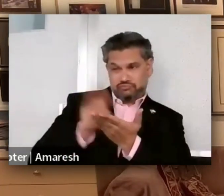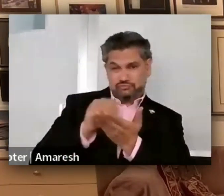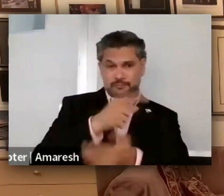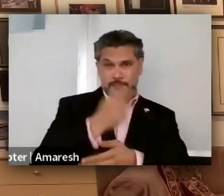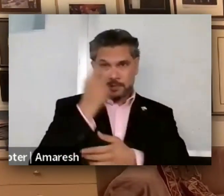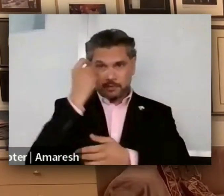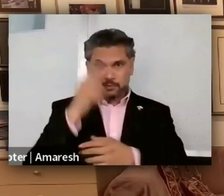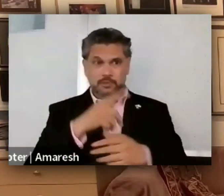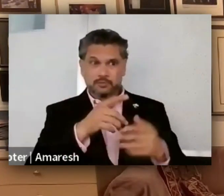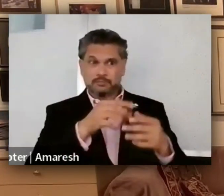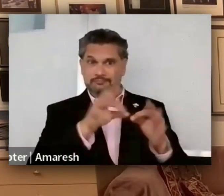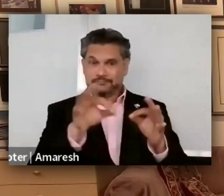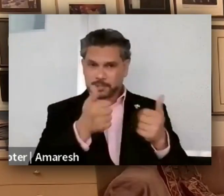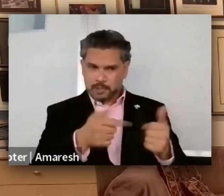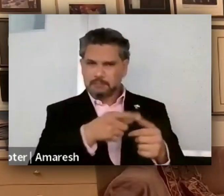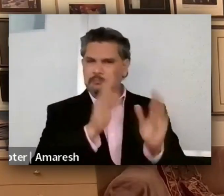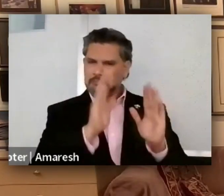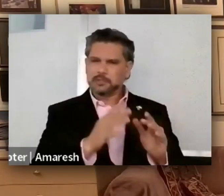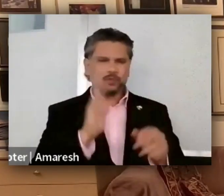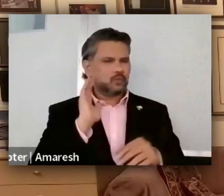have to get much, much better for the reasons that Charles implied.